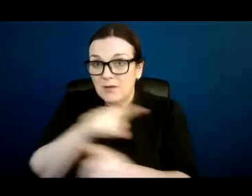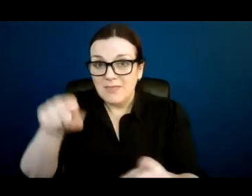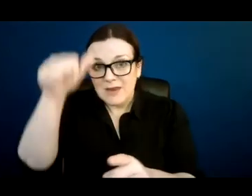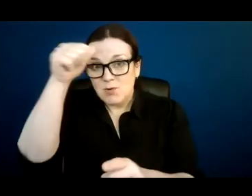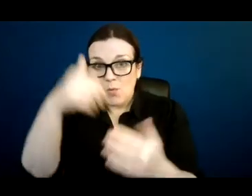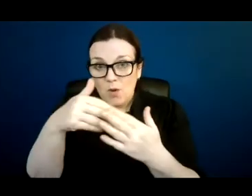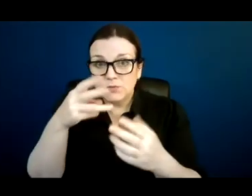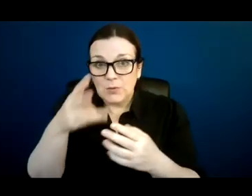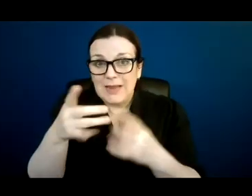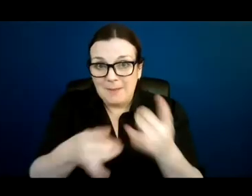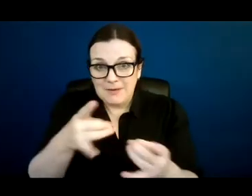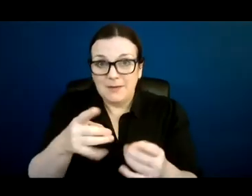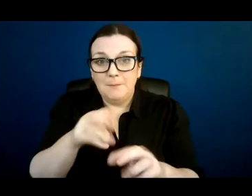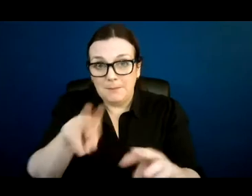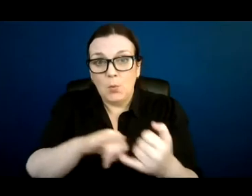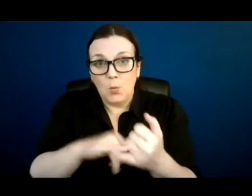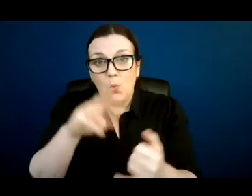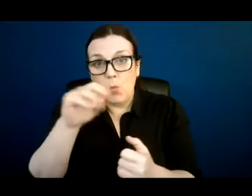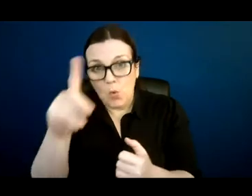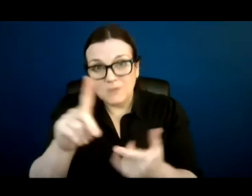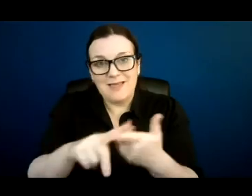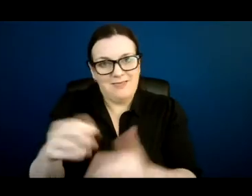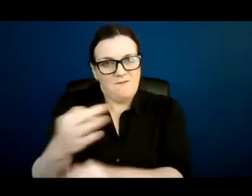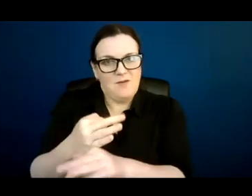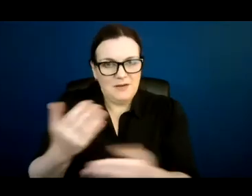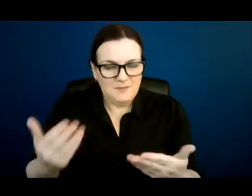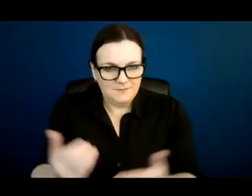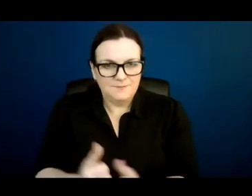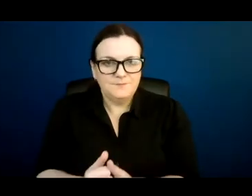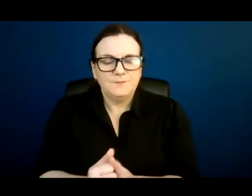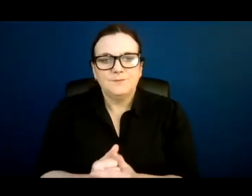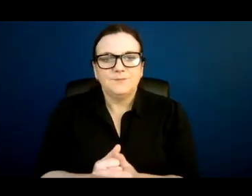there was always the confidentiality of wardship but that's going to have to go now because we